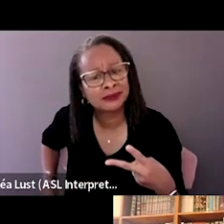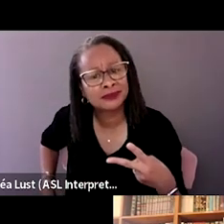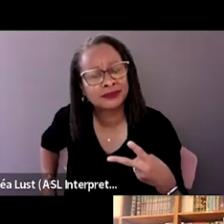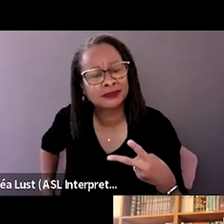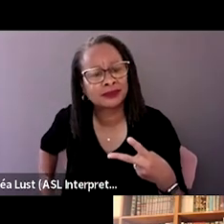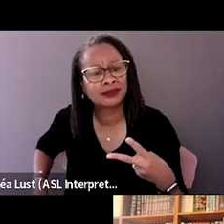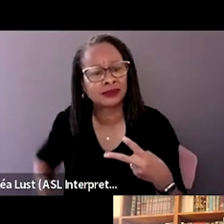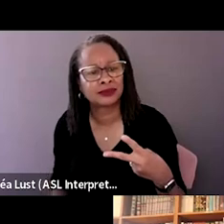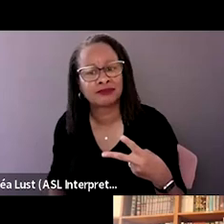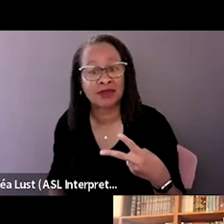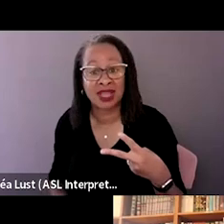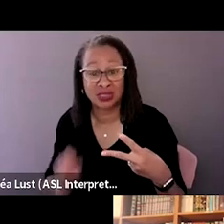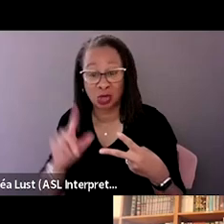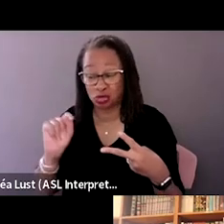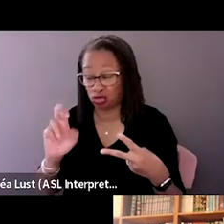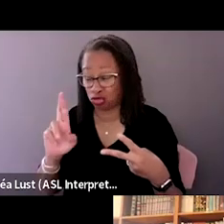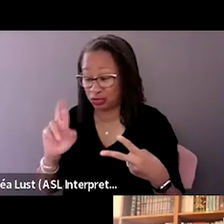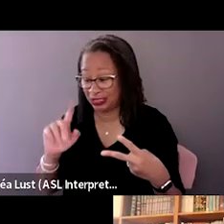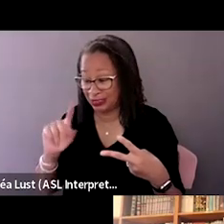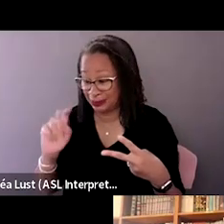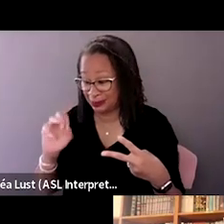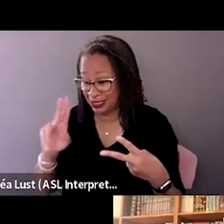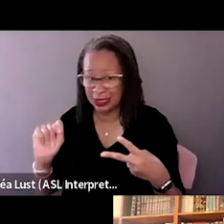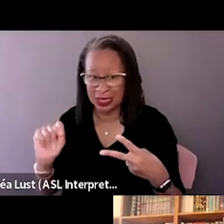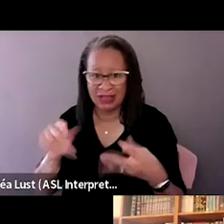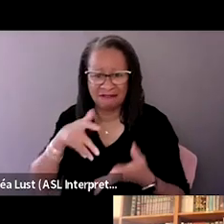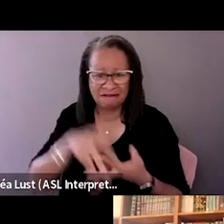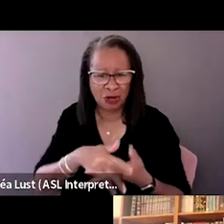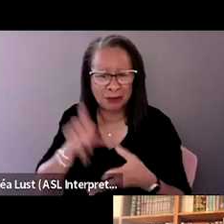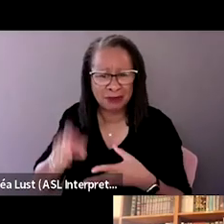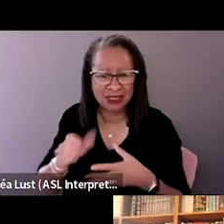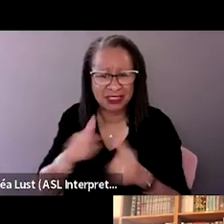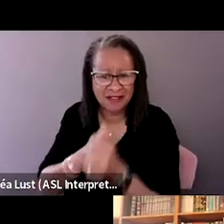So for example, if you write a treatment for a documentary, are you married to life for or-